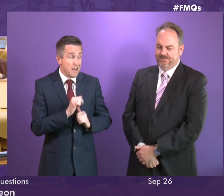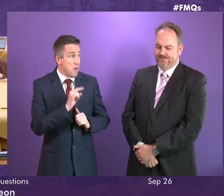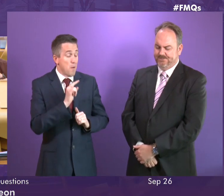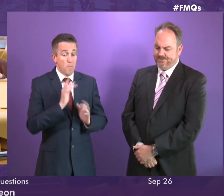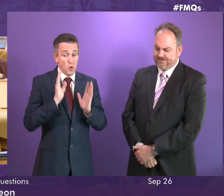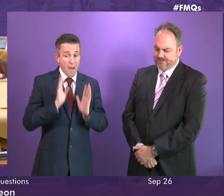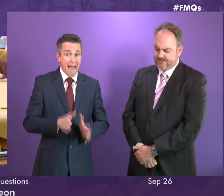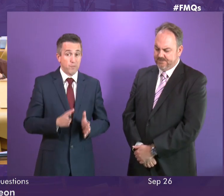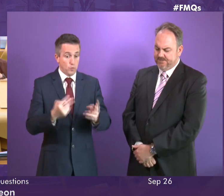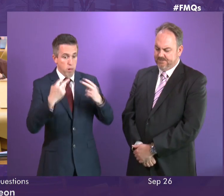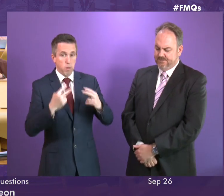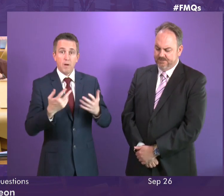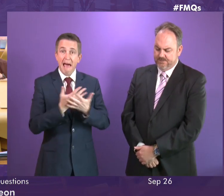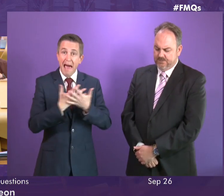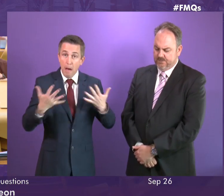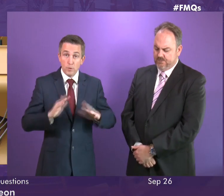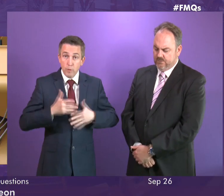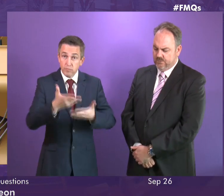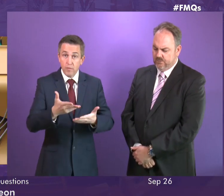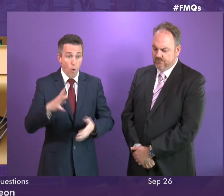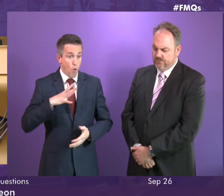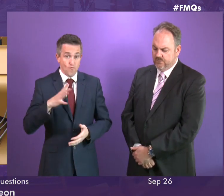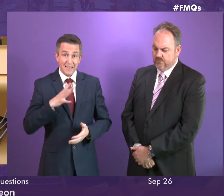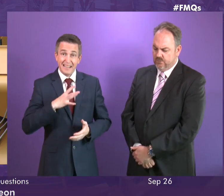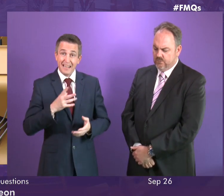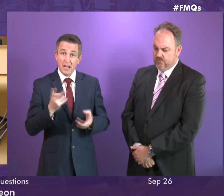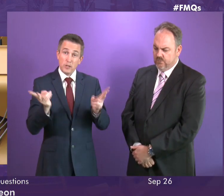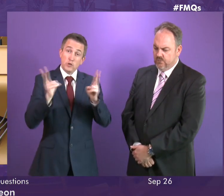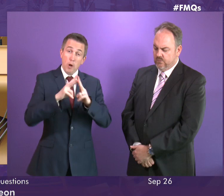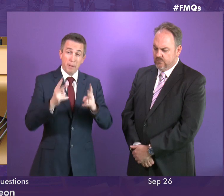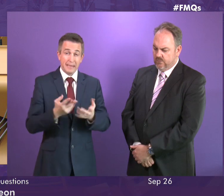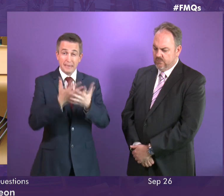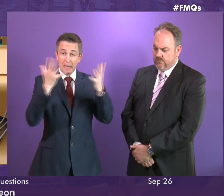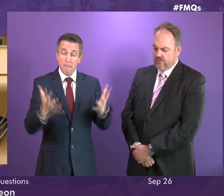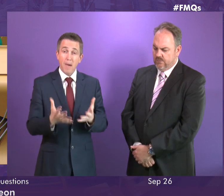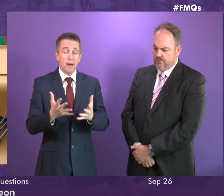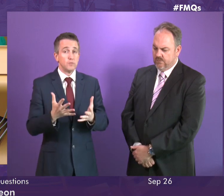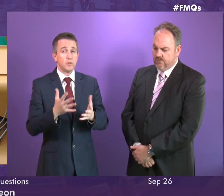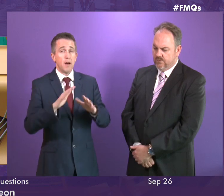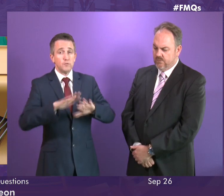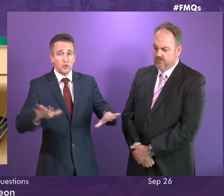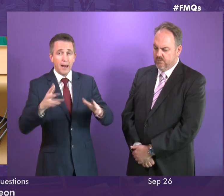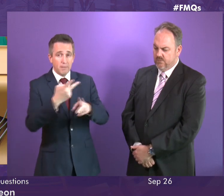actions that the Scottish Government is taking with the doubling of the provision of early years education in childcare, using the getting it right for every child approach to ensure